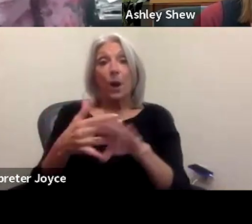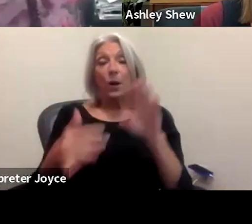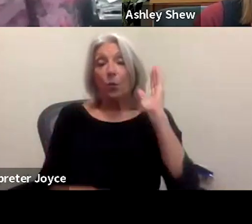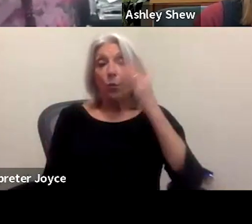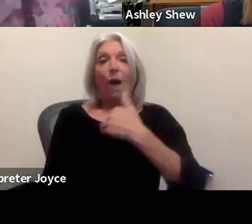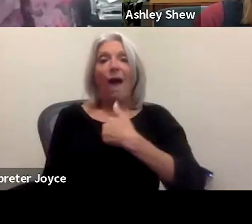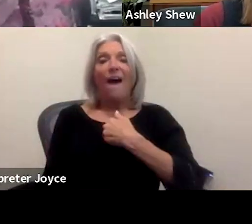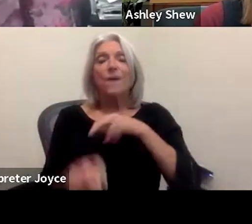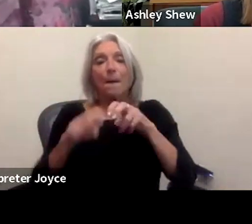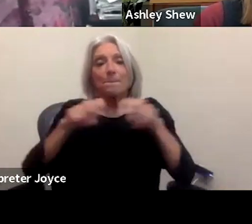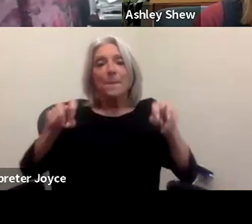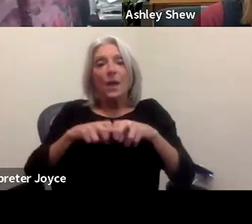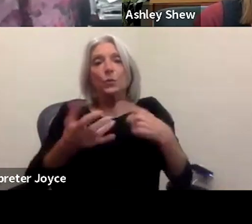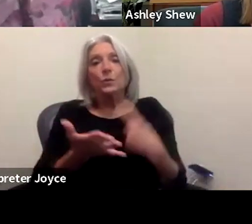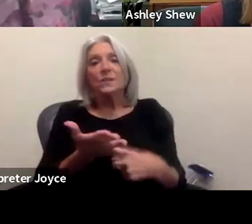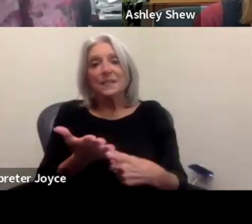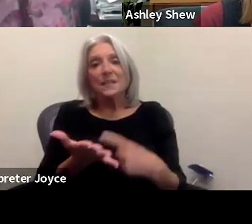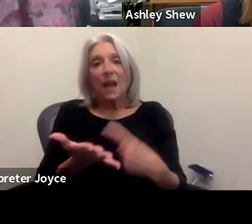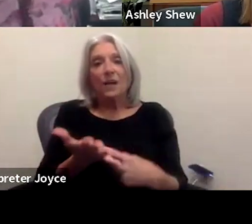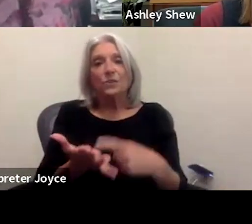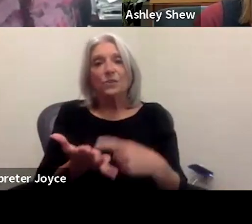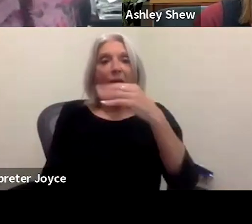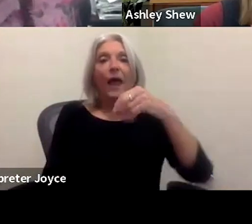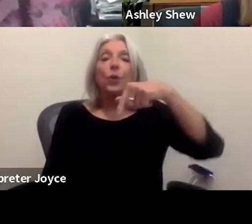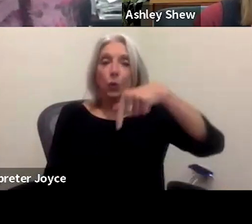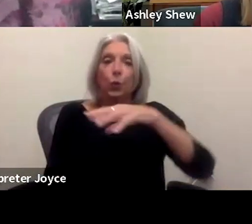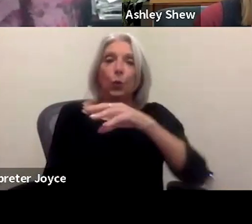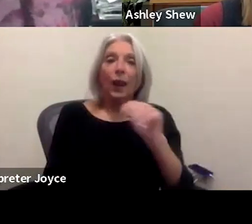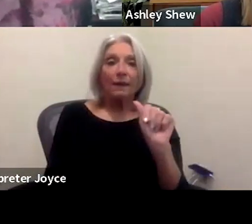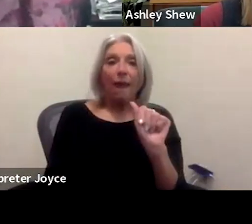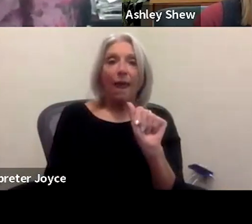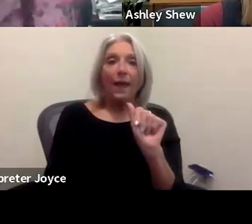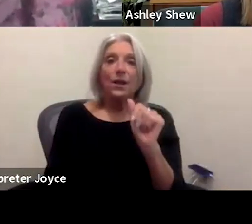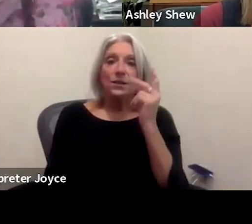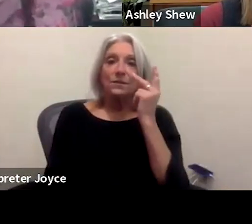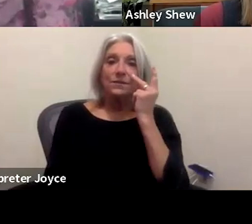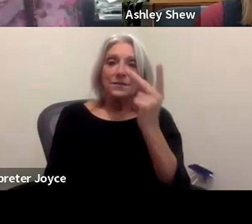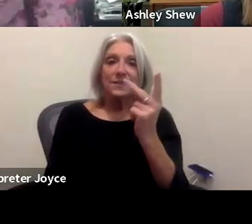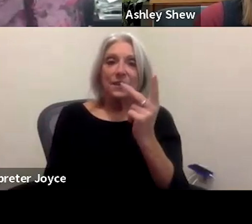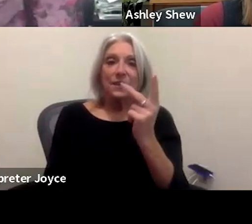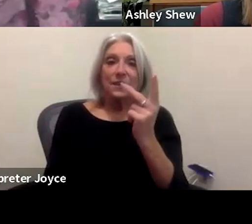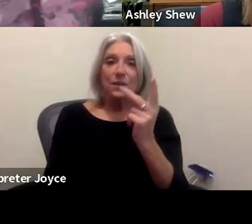discussion, and then Q&A. So see everybody in five minutes.